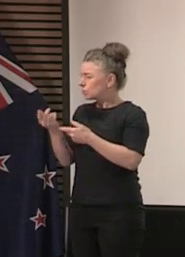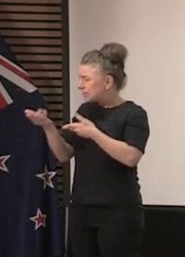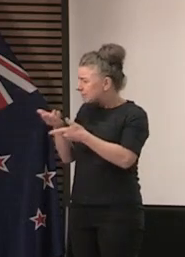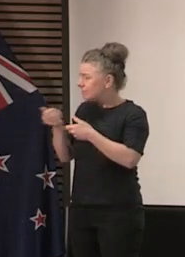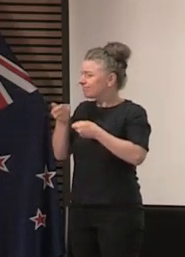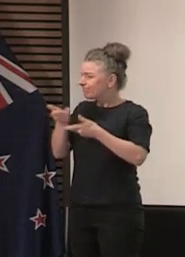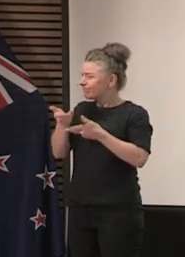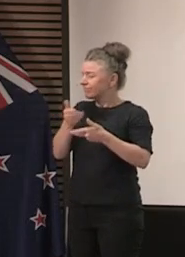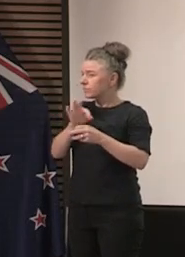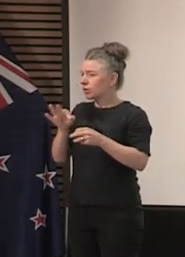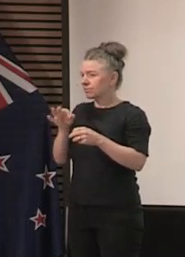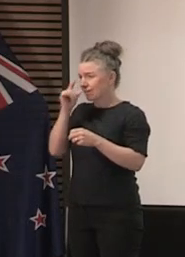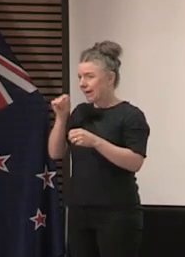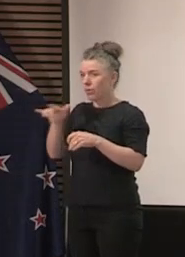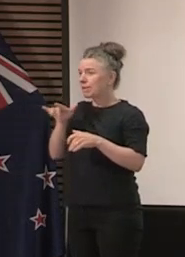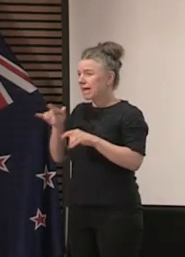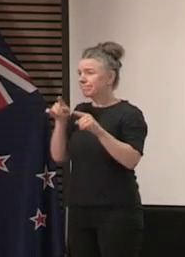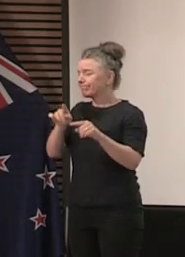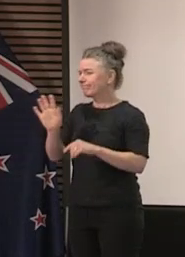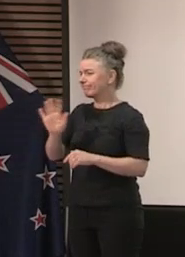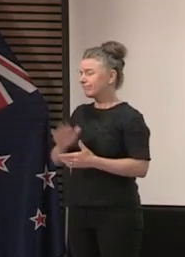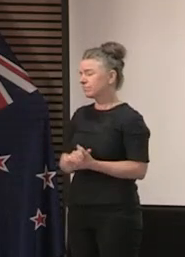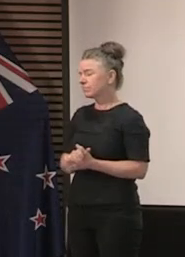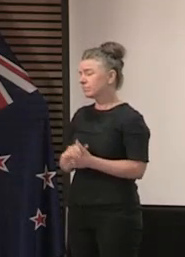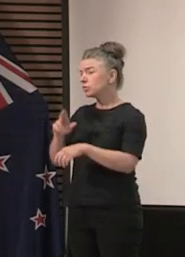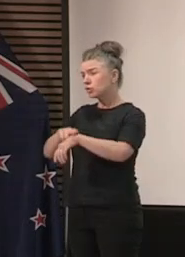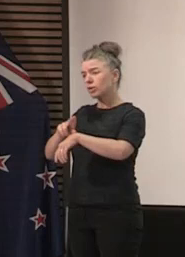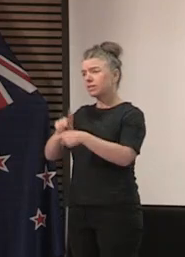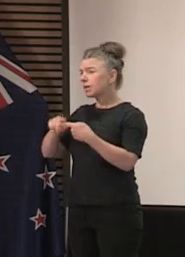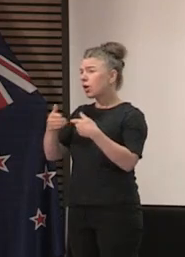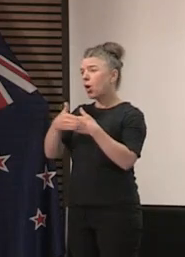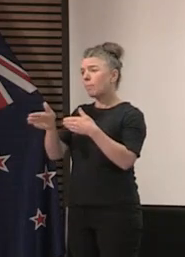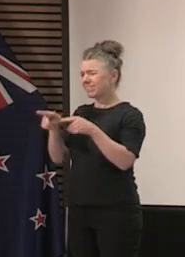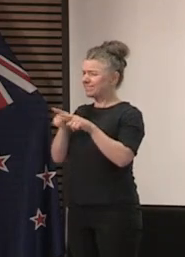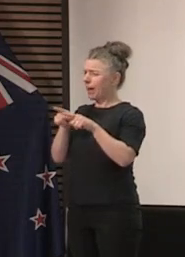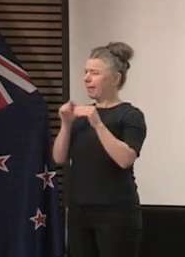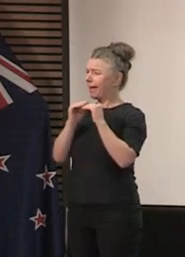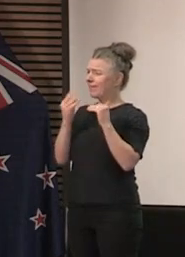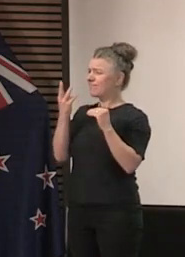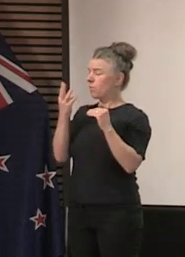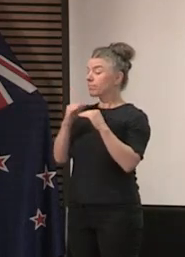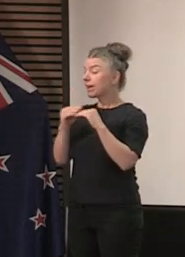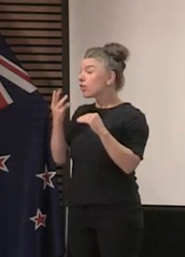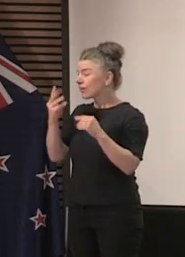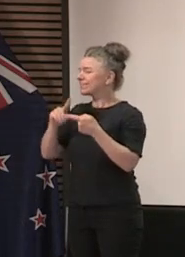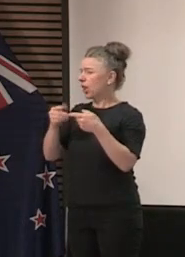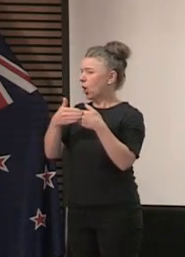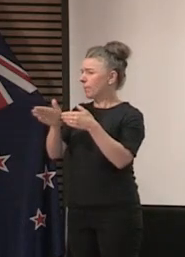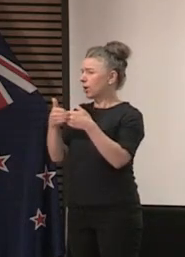will be considered. That will be on a case by case basis. General practices, of course,